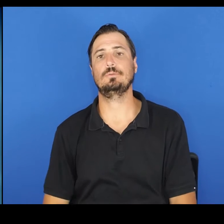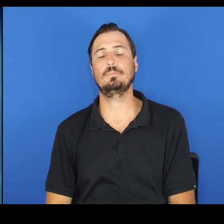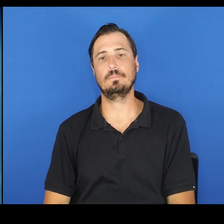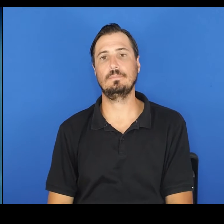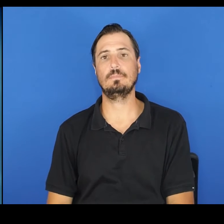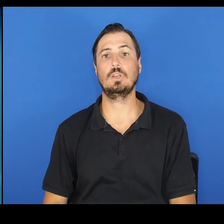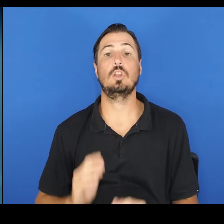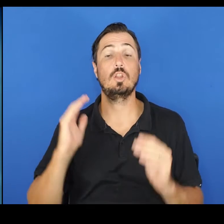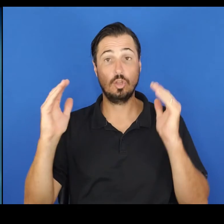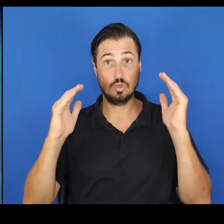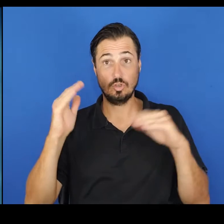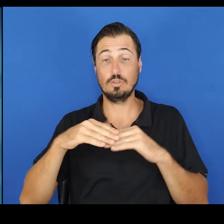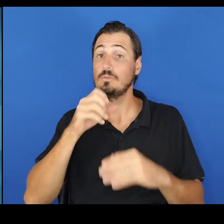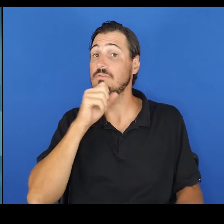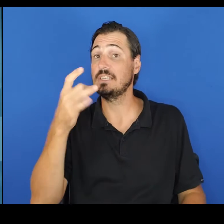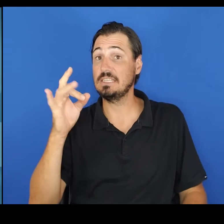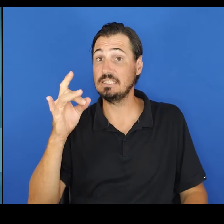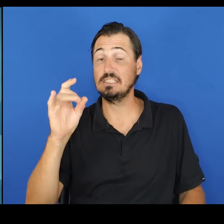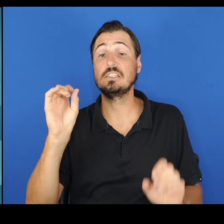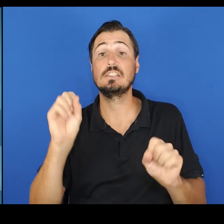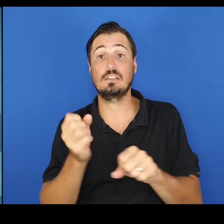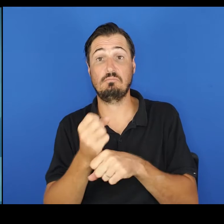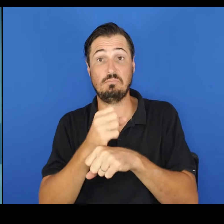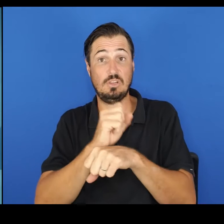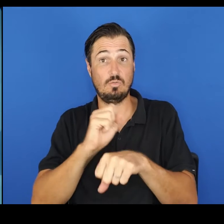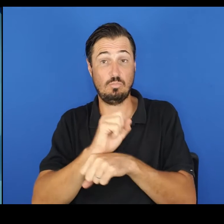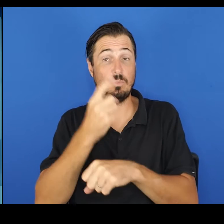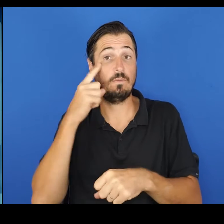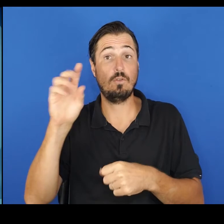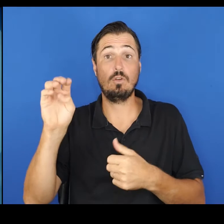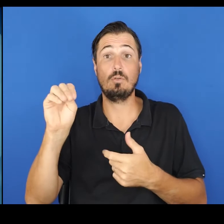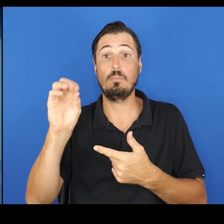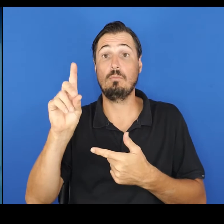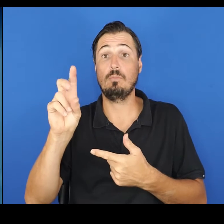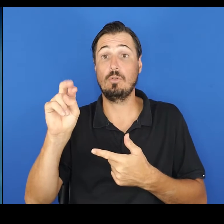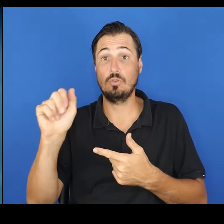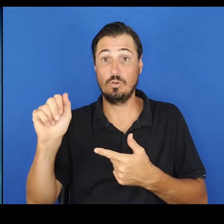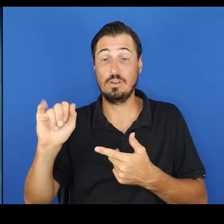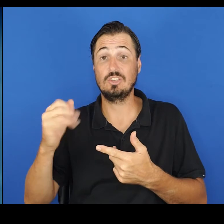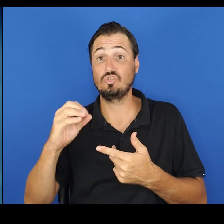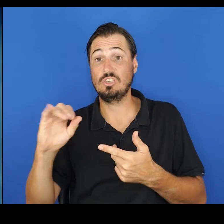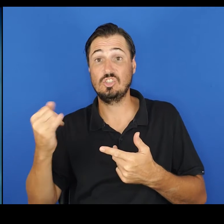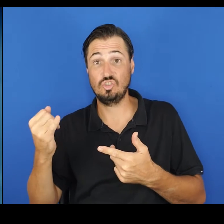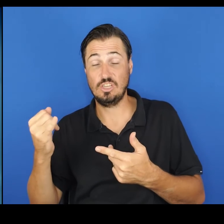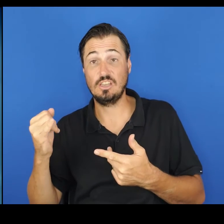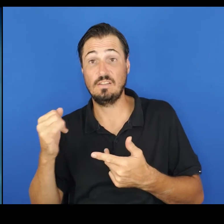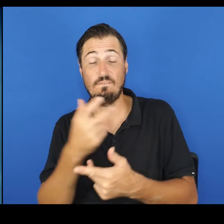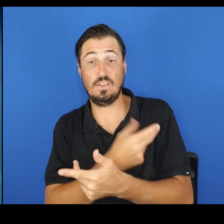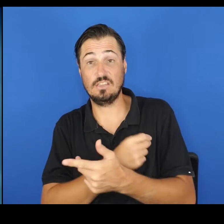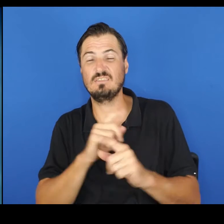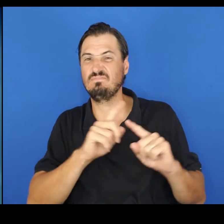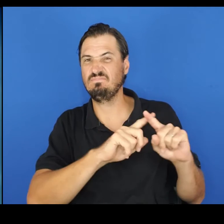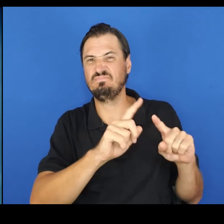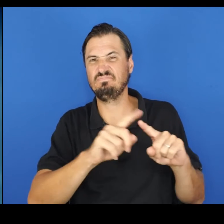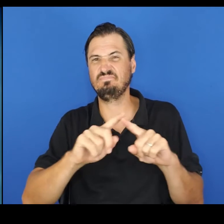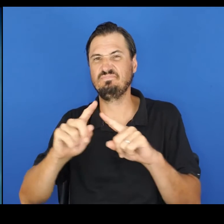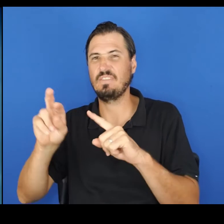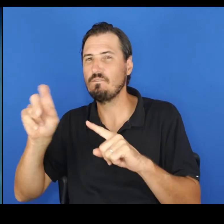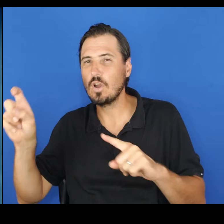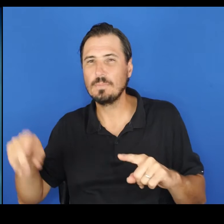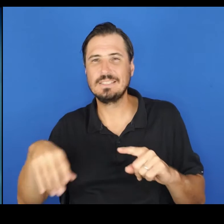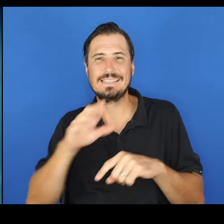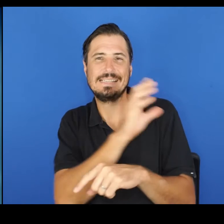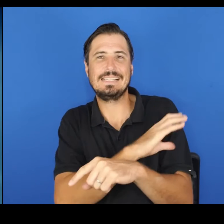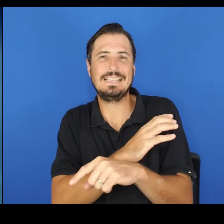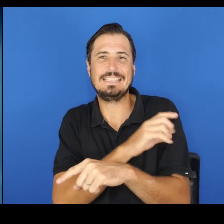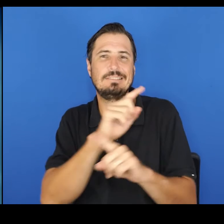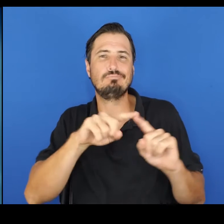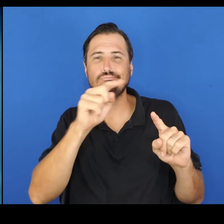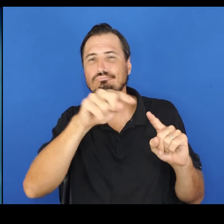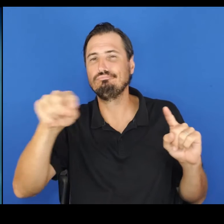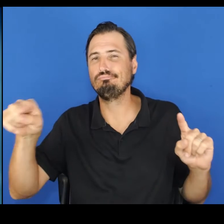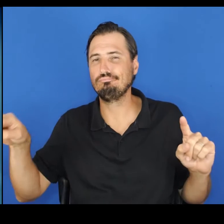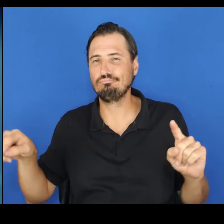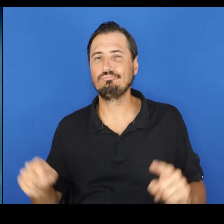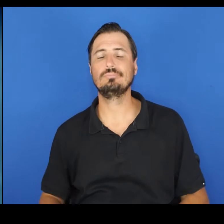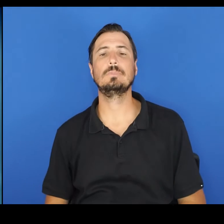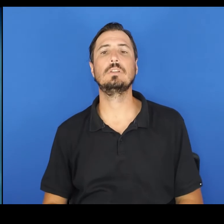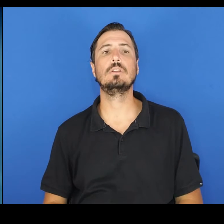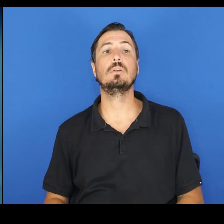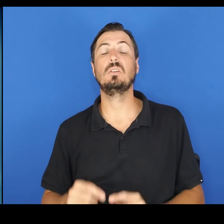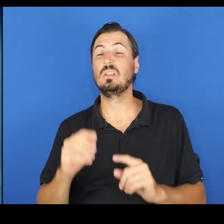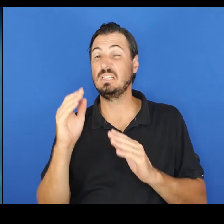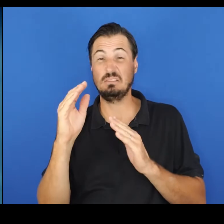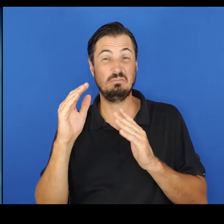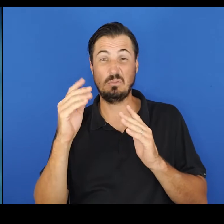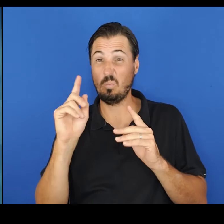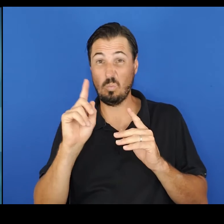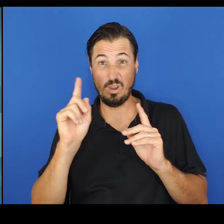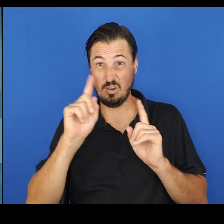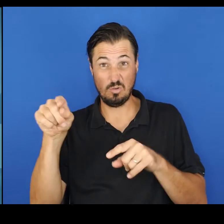Adults 18 and older can also make appointments for the Moderna and J&J vaccines at pharmacies and clinics around the island. For the full list of locations, visit Kauai.gov/vaccine